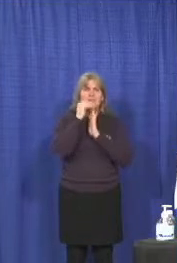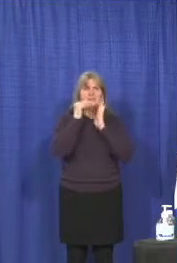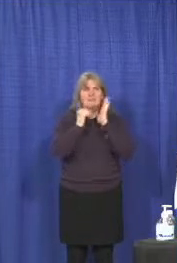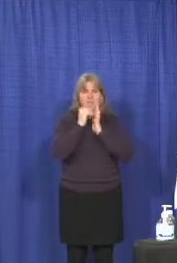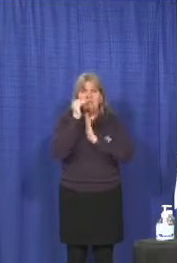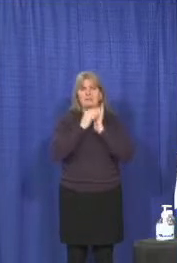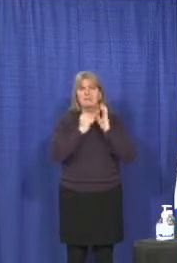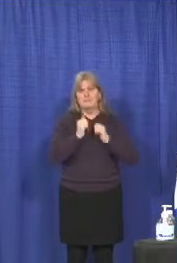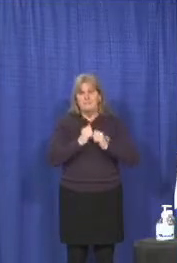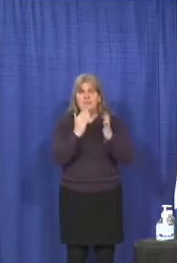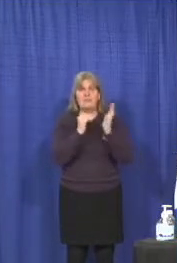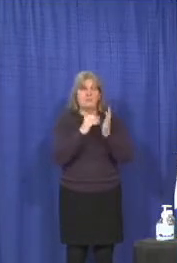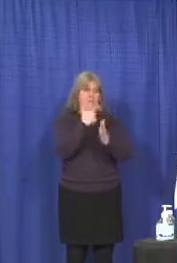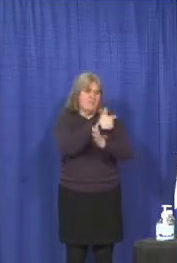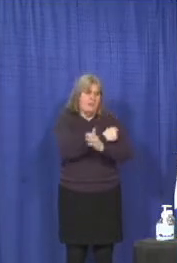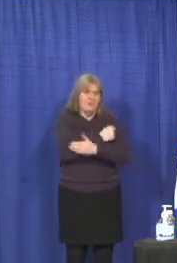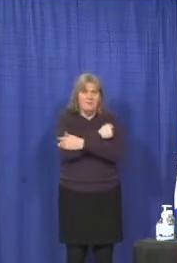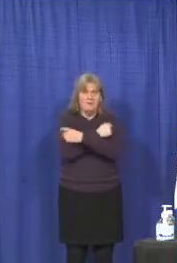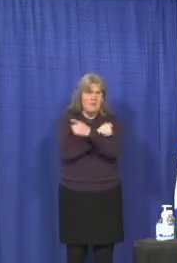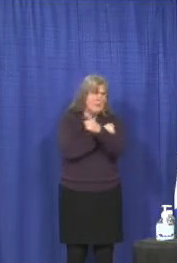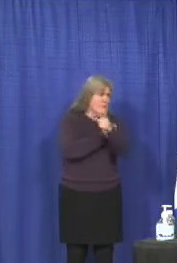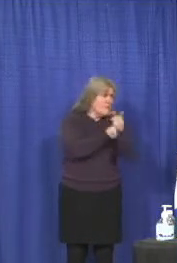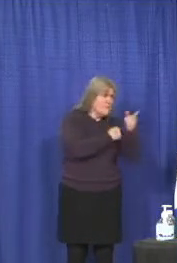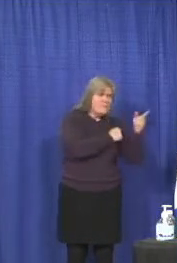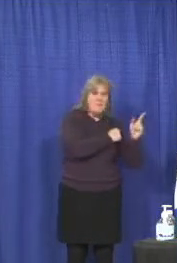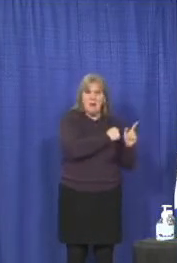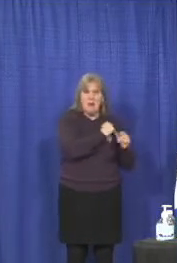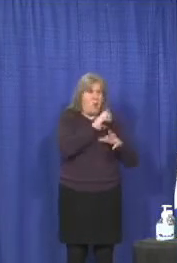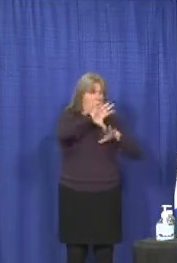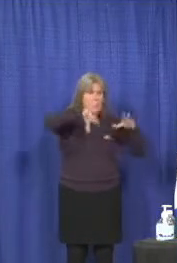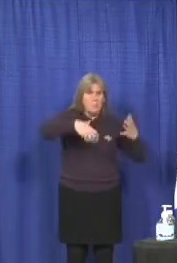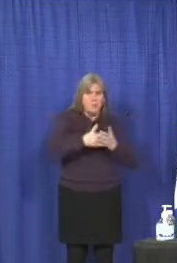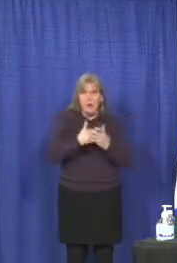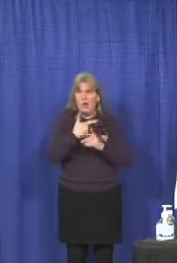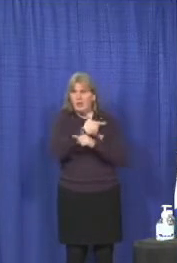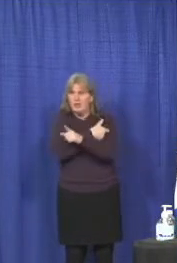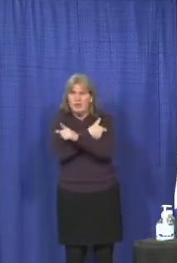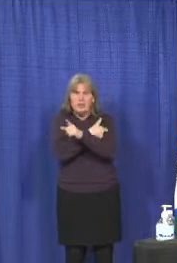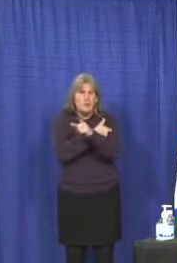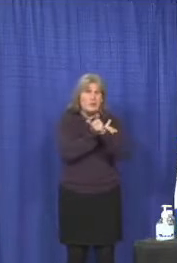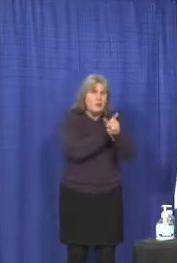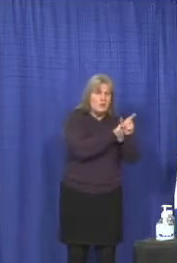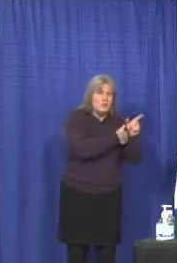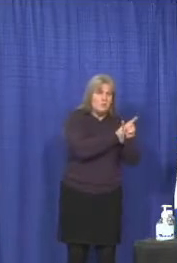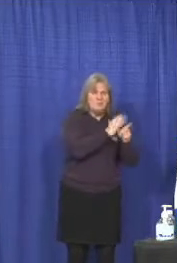and Moderna distributed and injected, it's showing to be